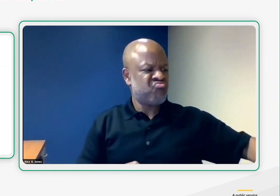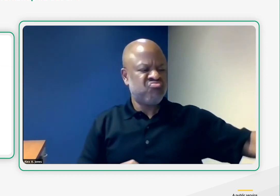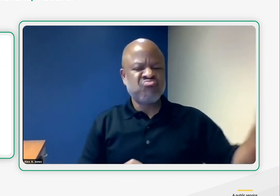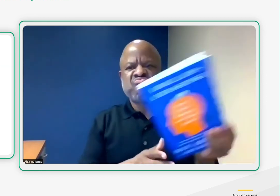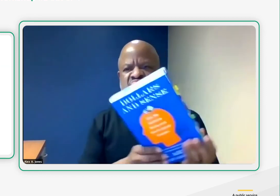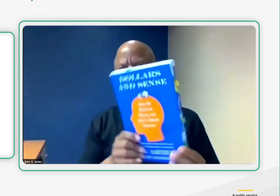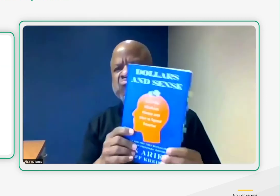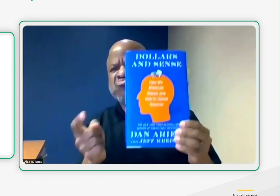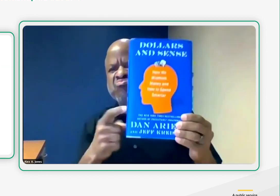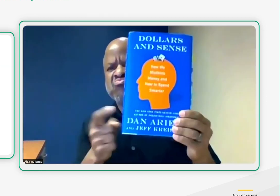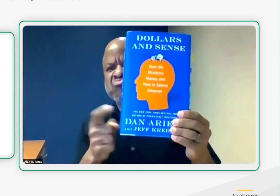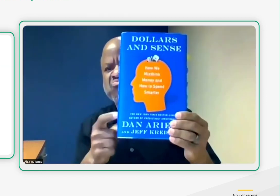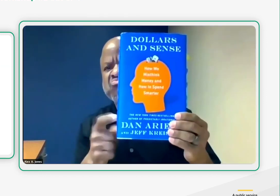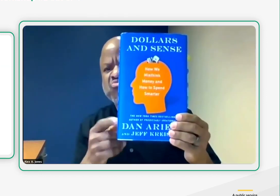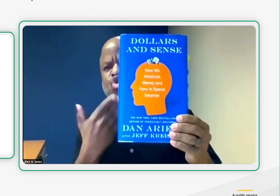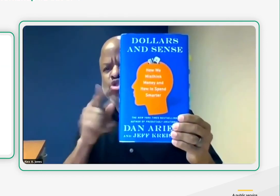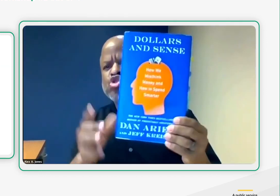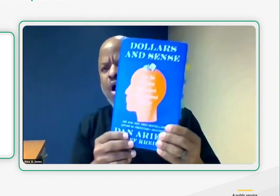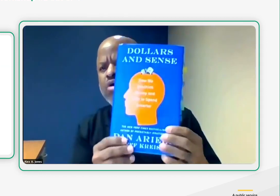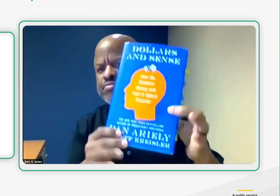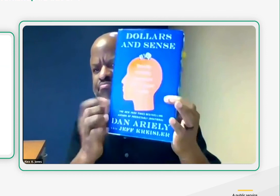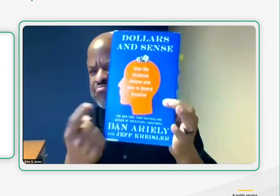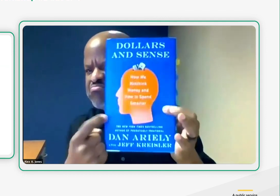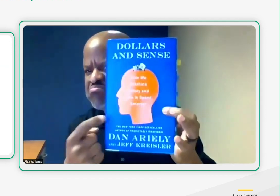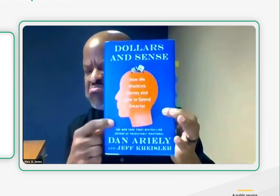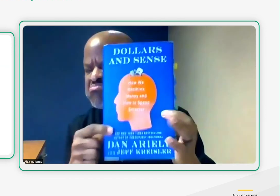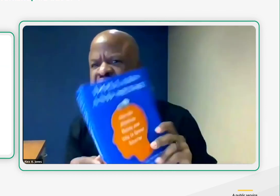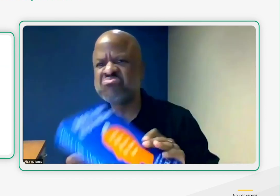I'm gonna stick to this book. This is a good one here.